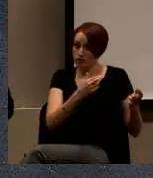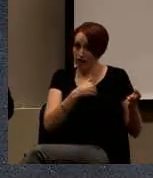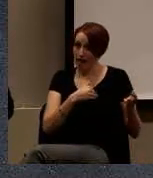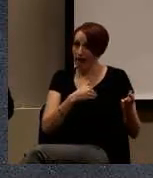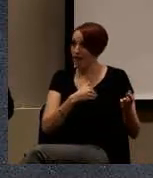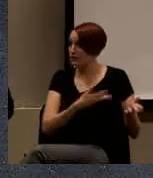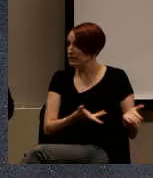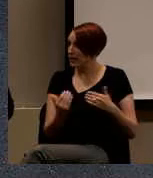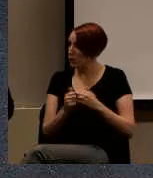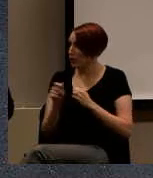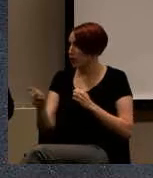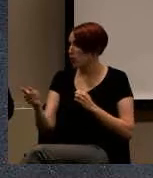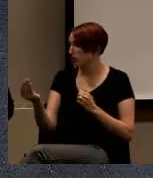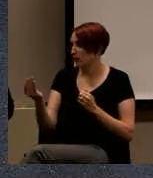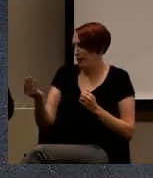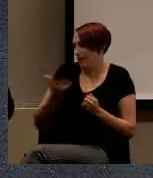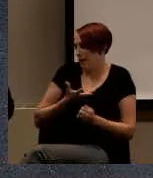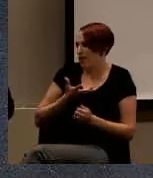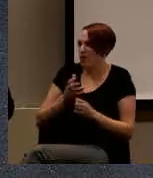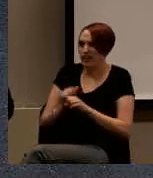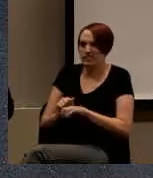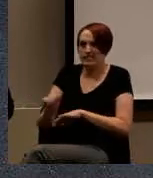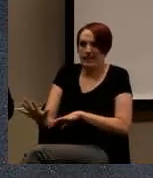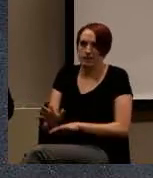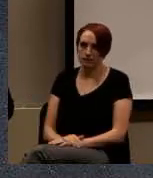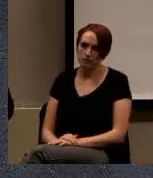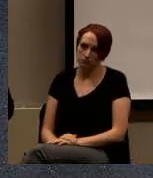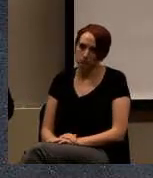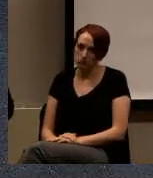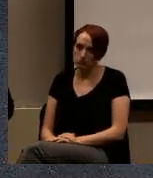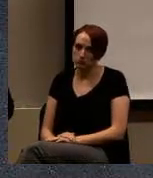today, please let us know and we can get those shipped out to you.